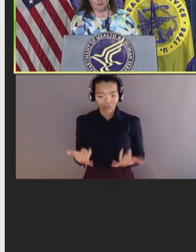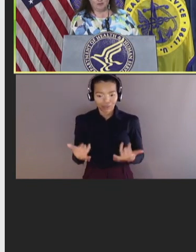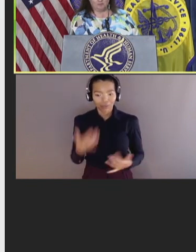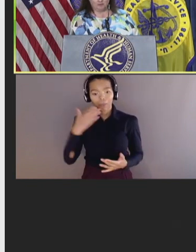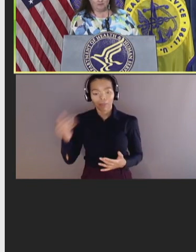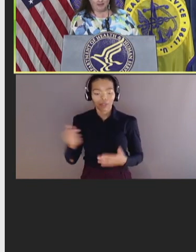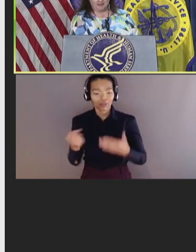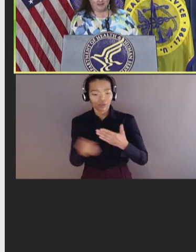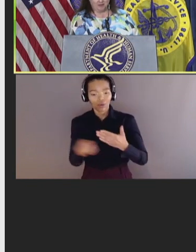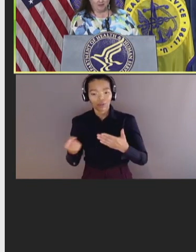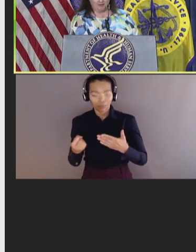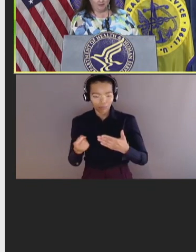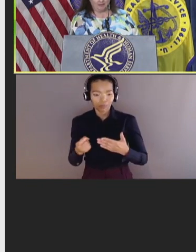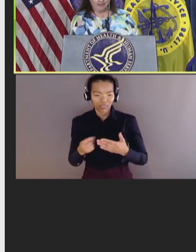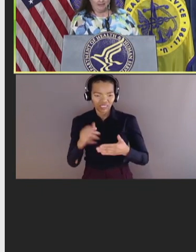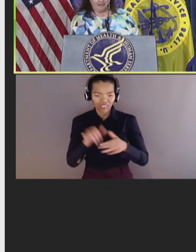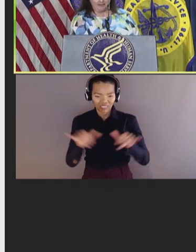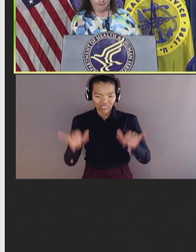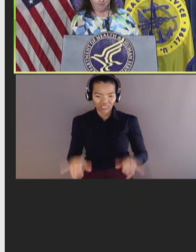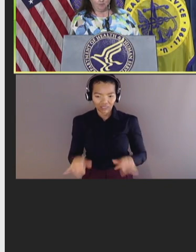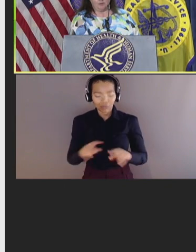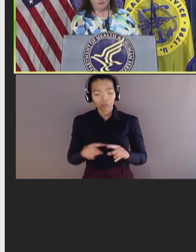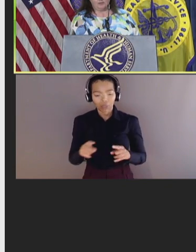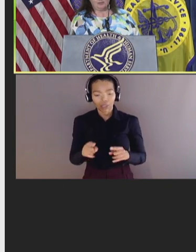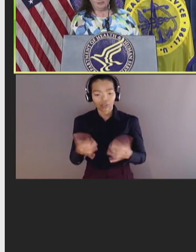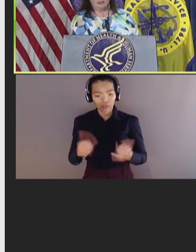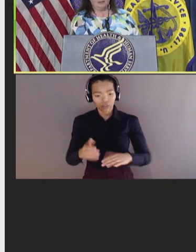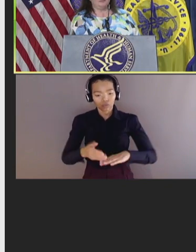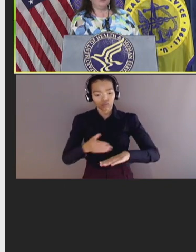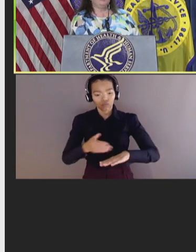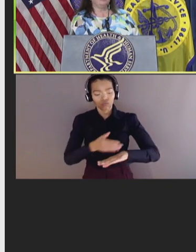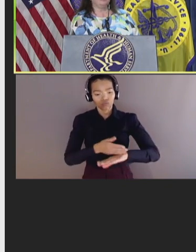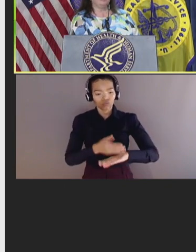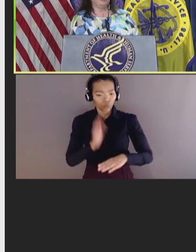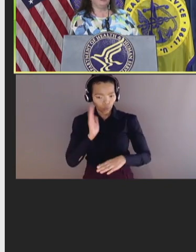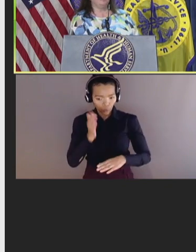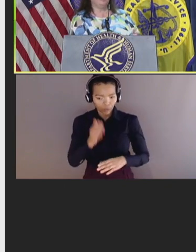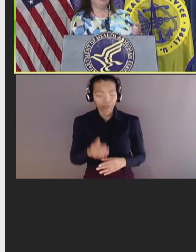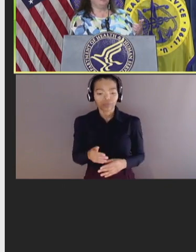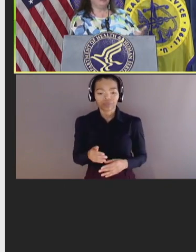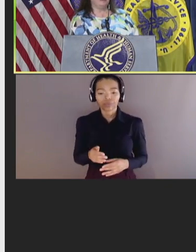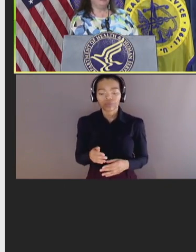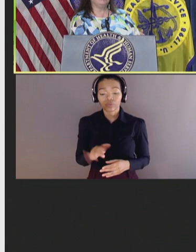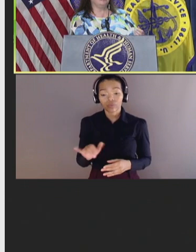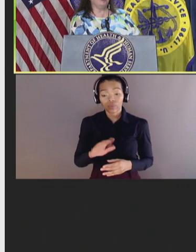improve that as well, though. But we're also setting up times where the recipients can work